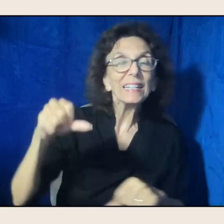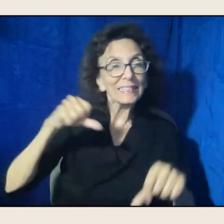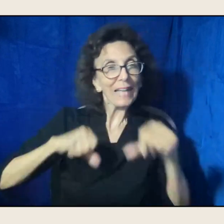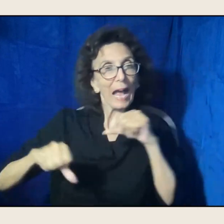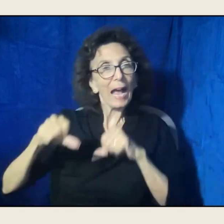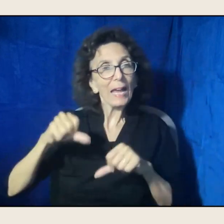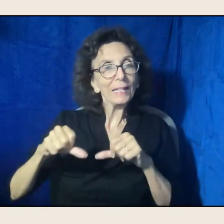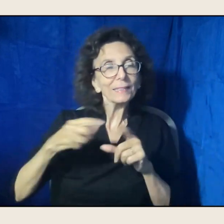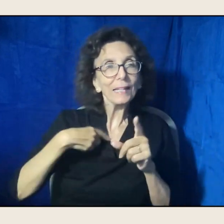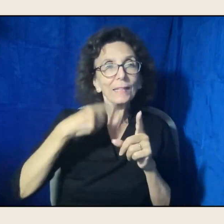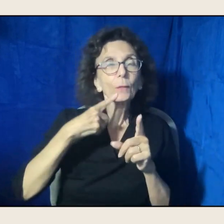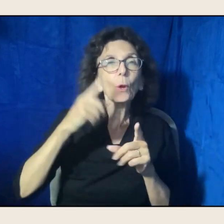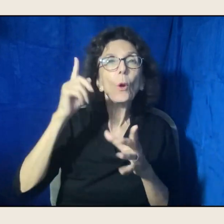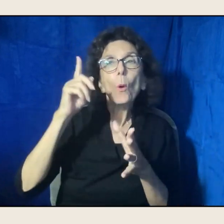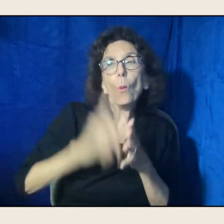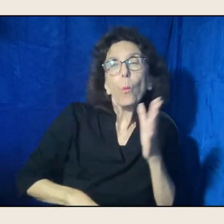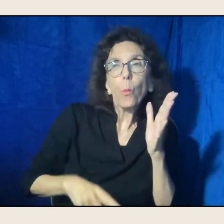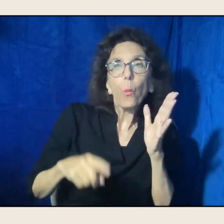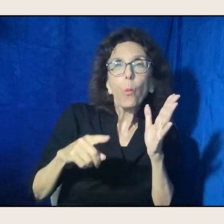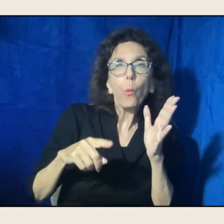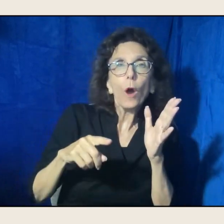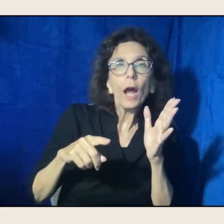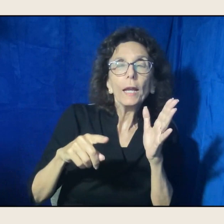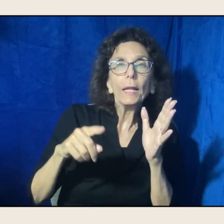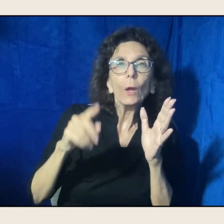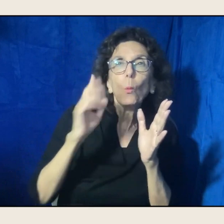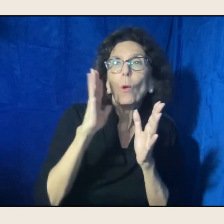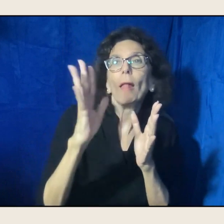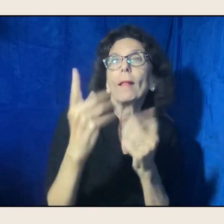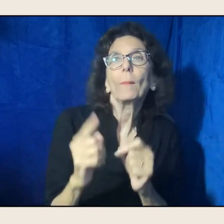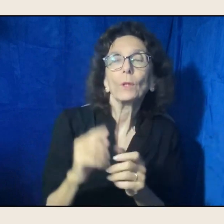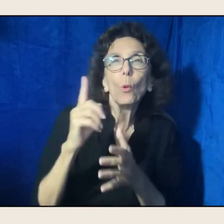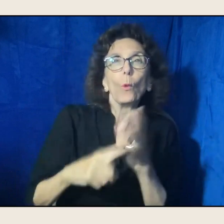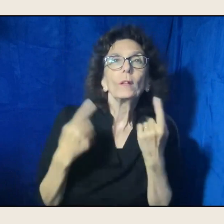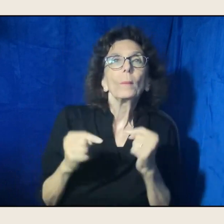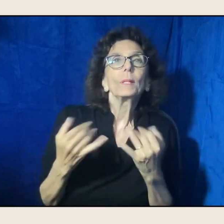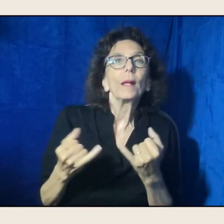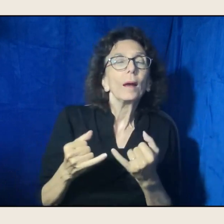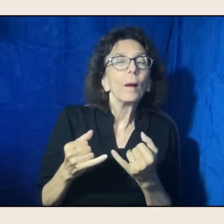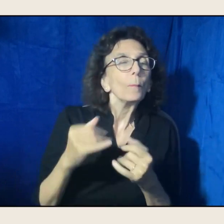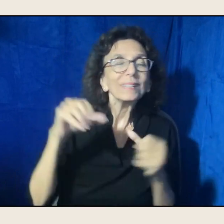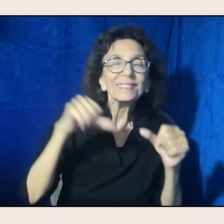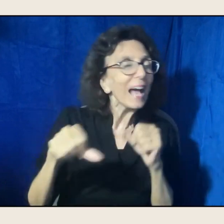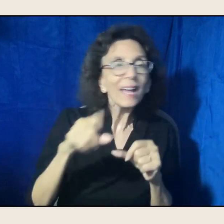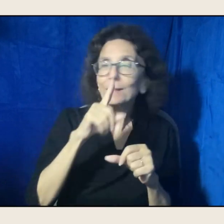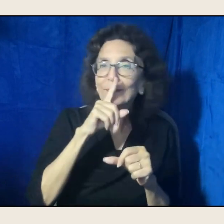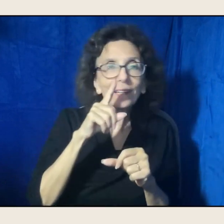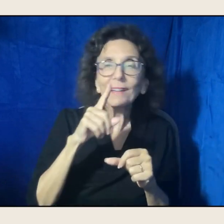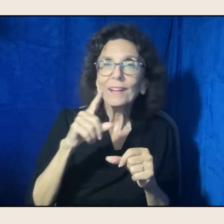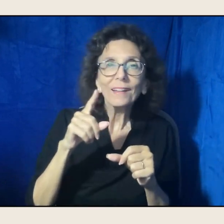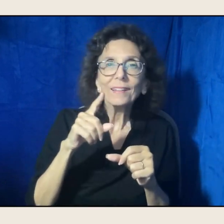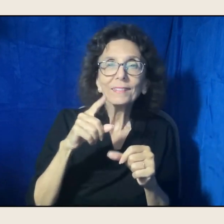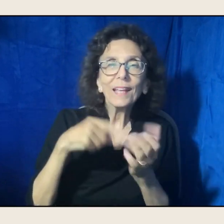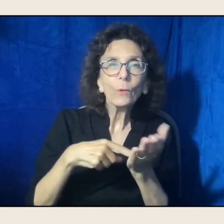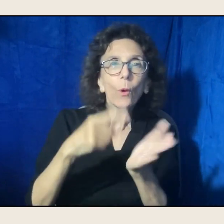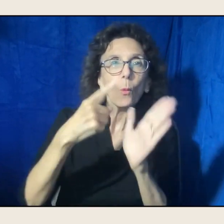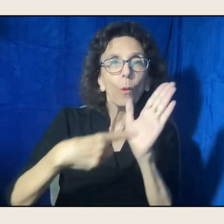It doesn't necessarily take the next step of a moral, ethical decision of what should be done about it.